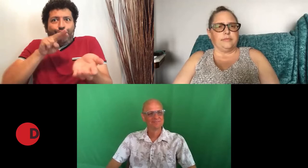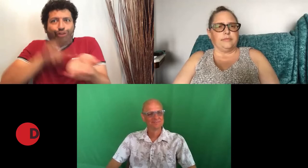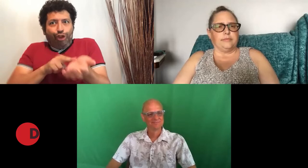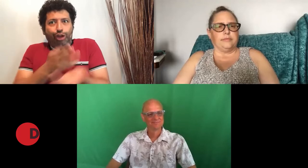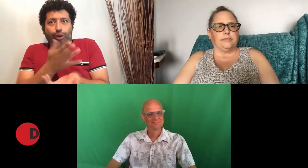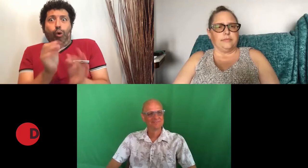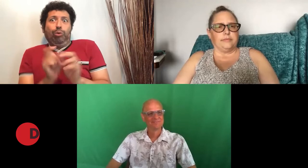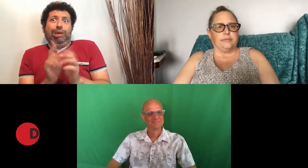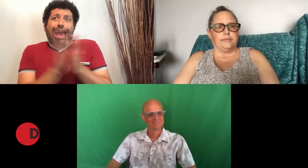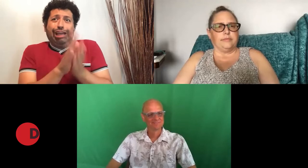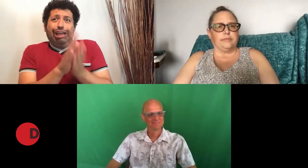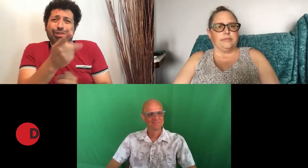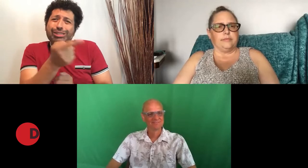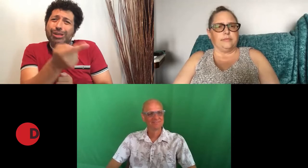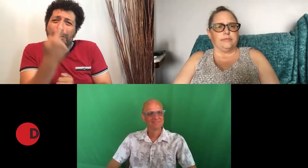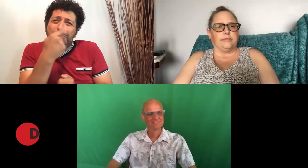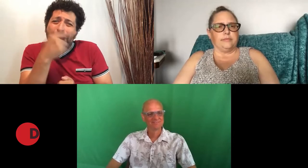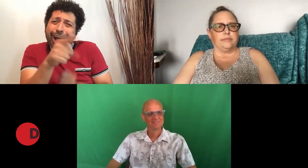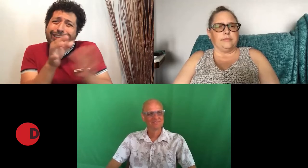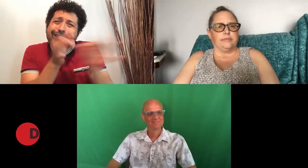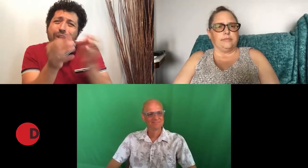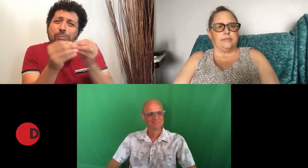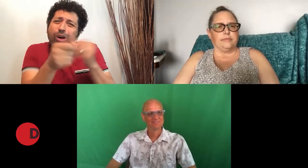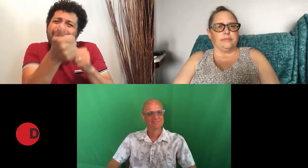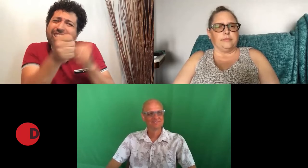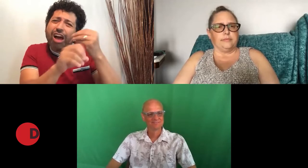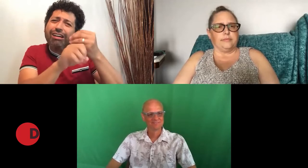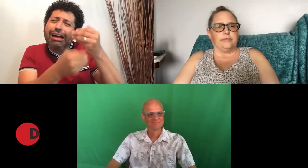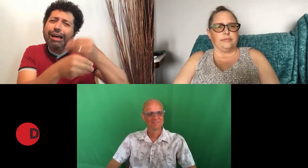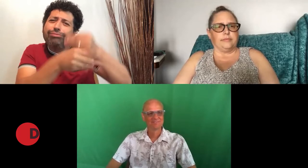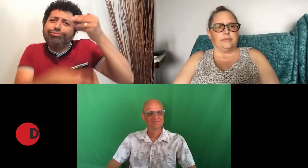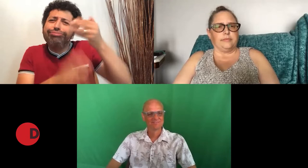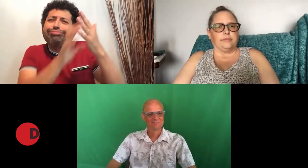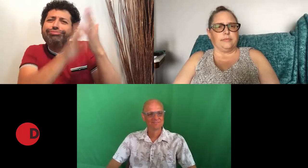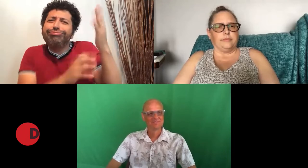so we asked if she could flesh out further with her nursing experiences,